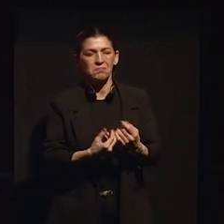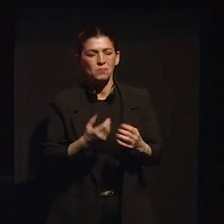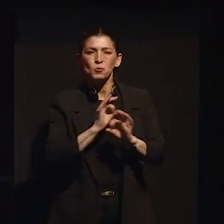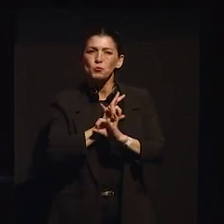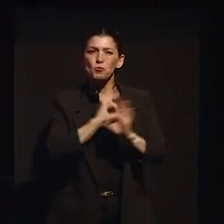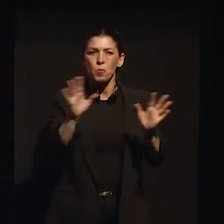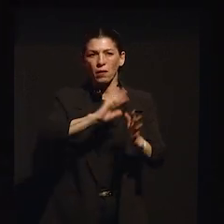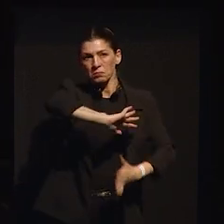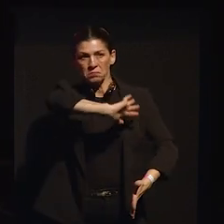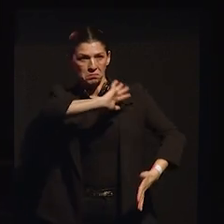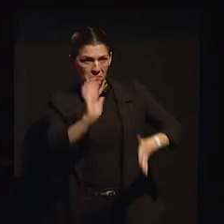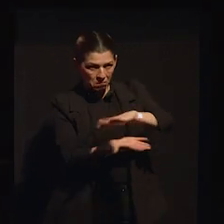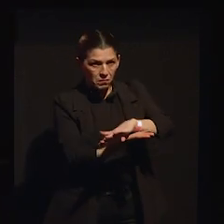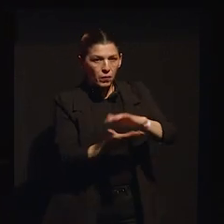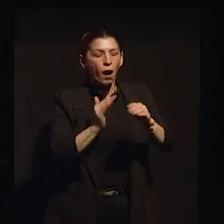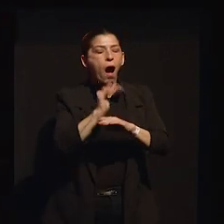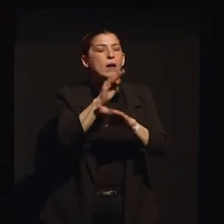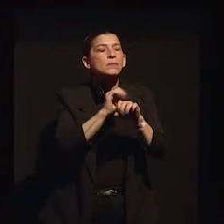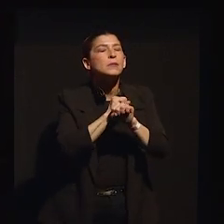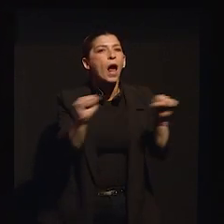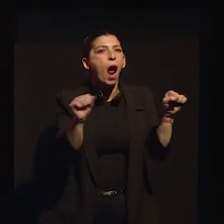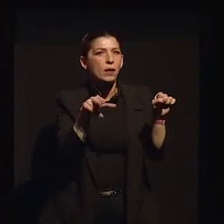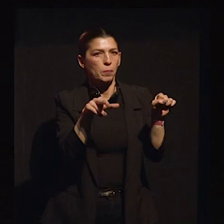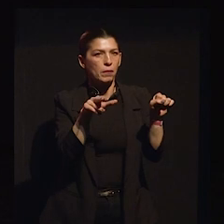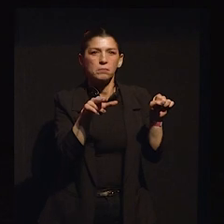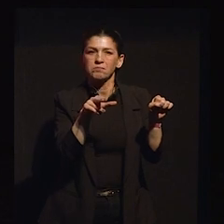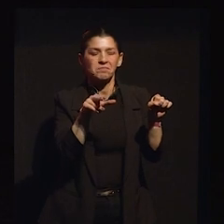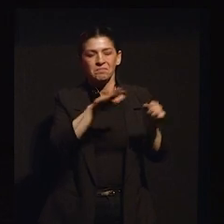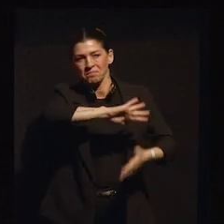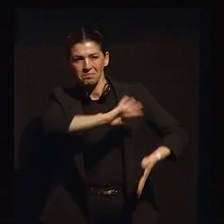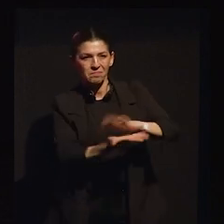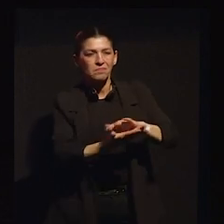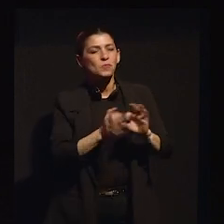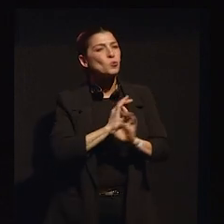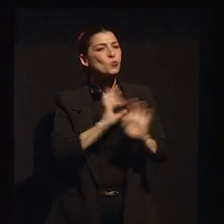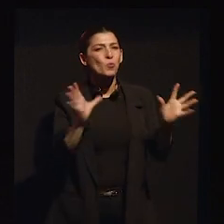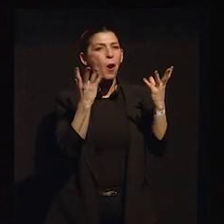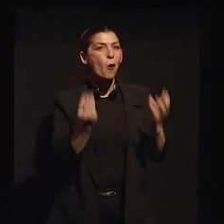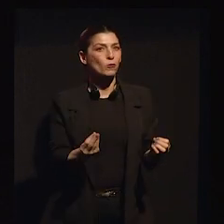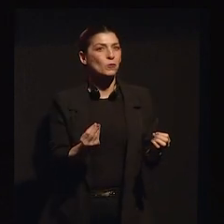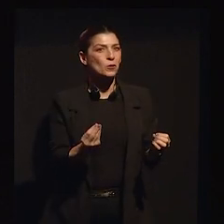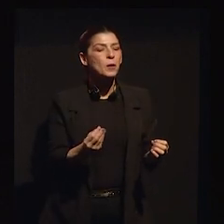And I asked myself, is this a tragedy? No, it’s not. It’s a pretty good thing. My life was upside down, as Romain said,